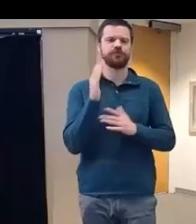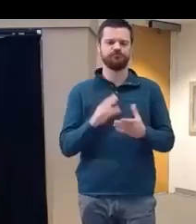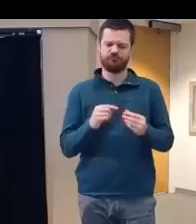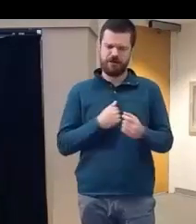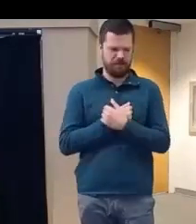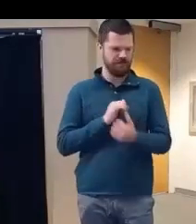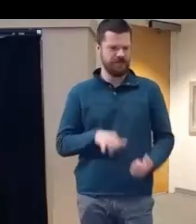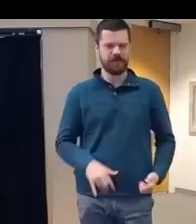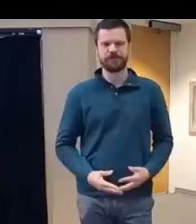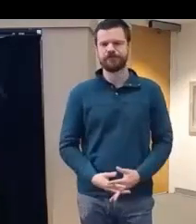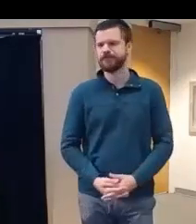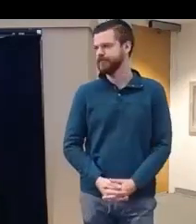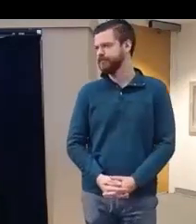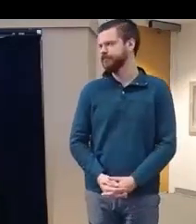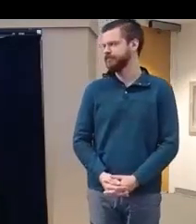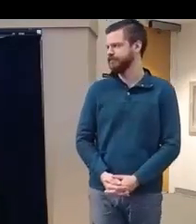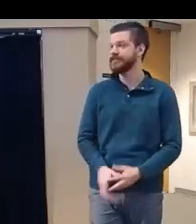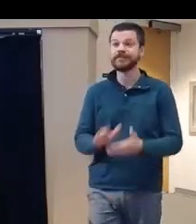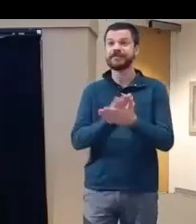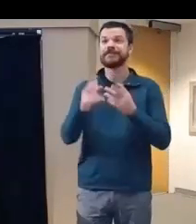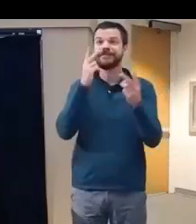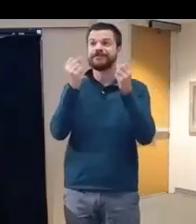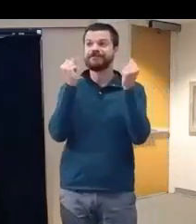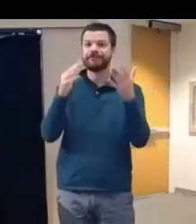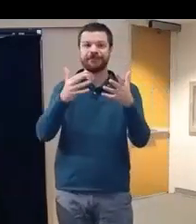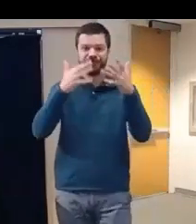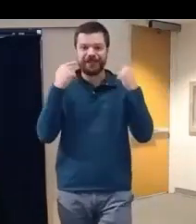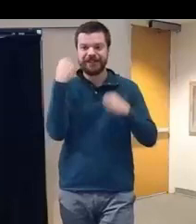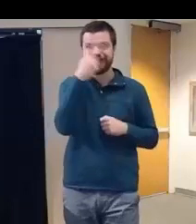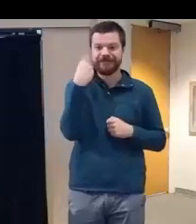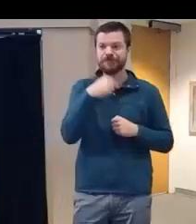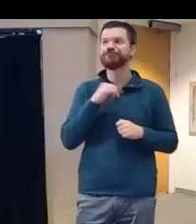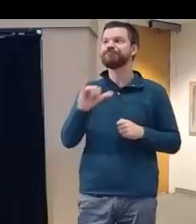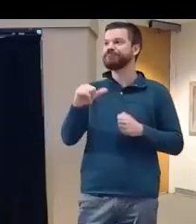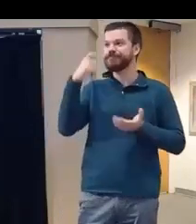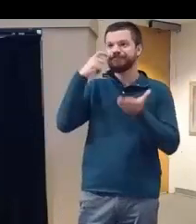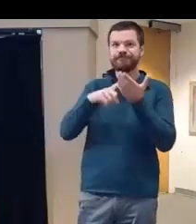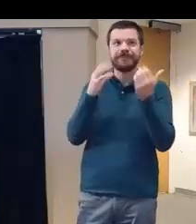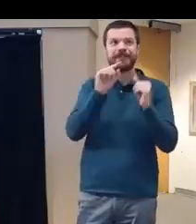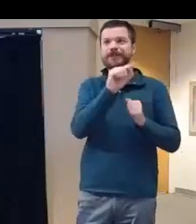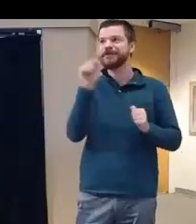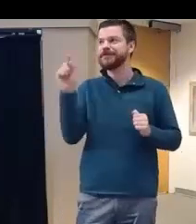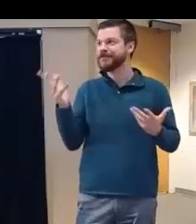it's nice to see a bunch of friendly faces I recognize a lot of you and out there